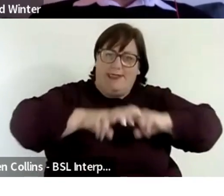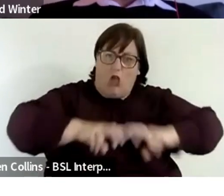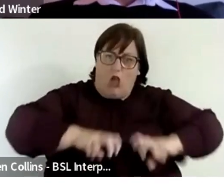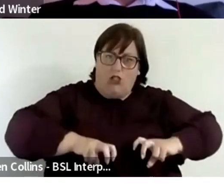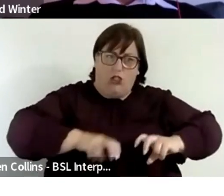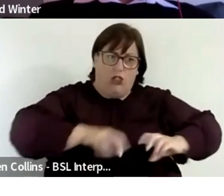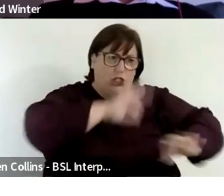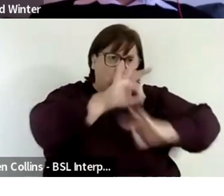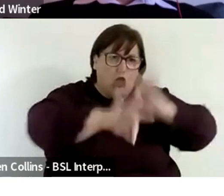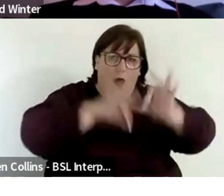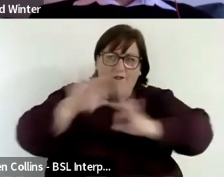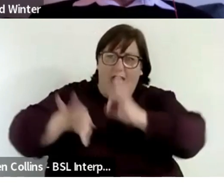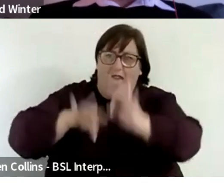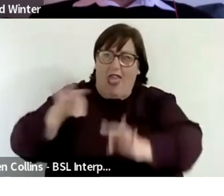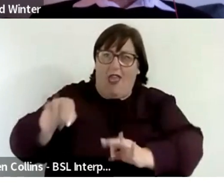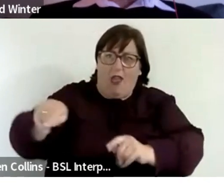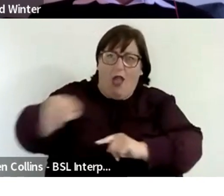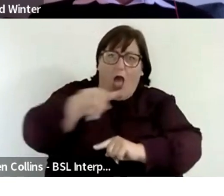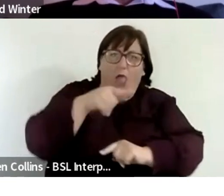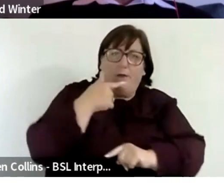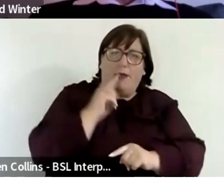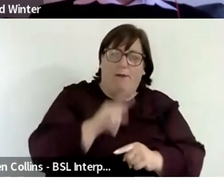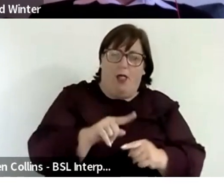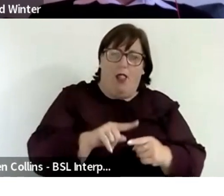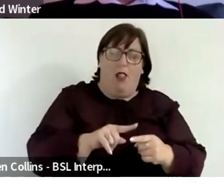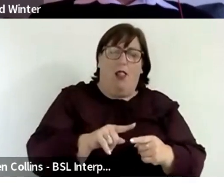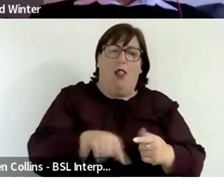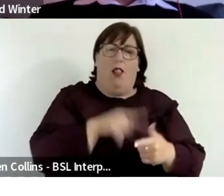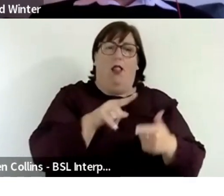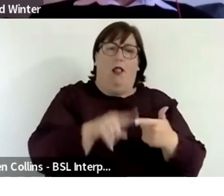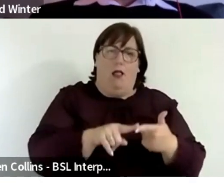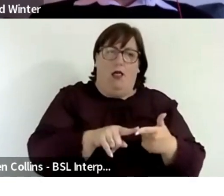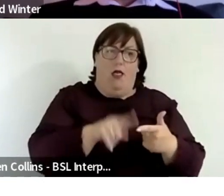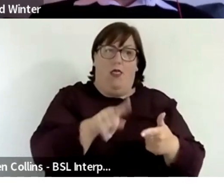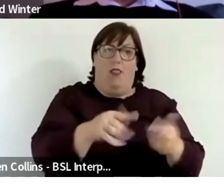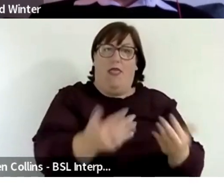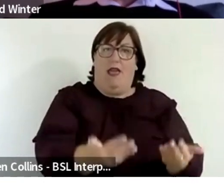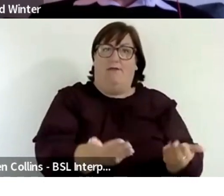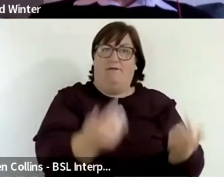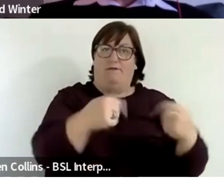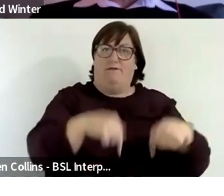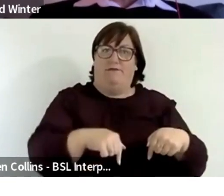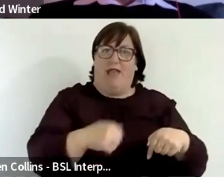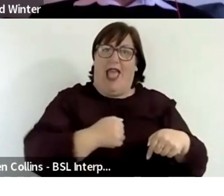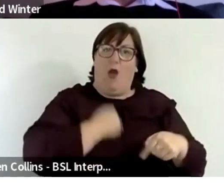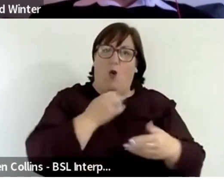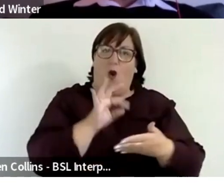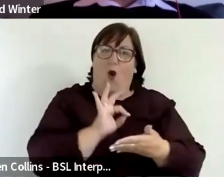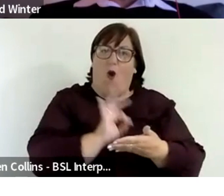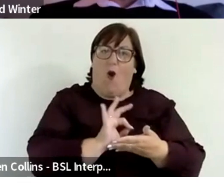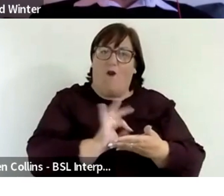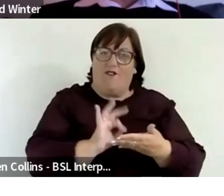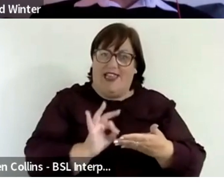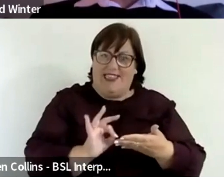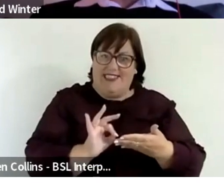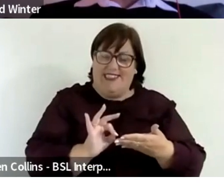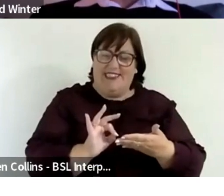They came to our office to work with volunteers to come up with innovation ideas to I a dress those issues they